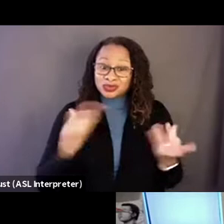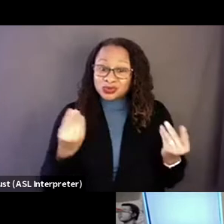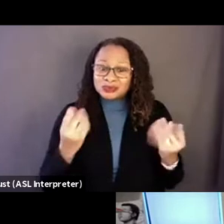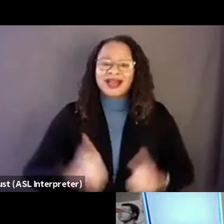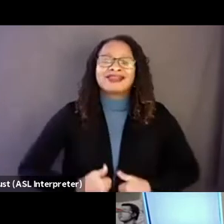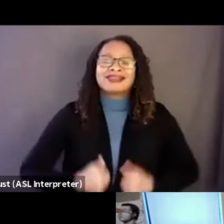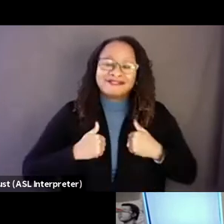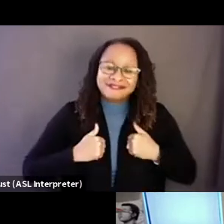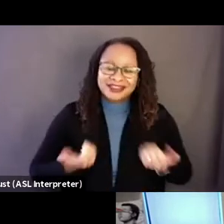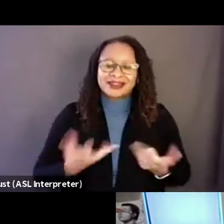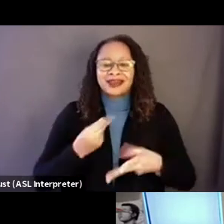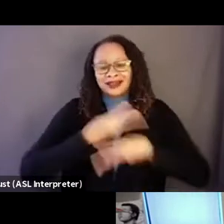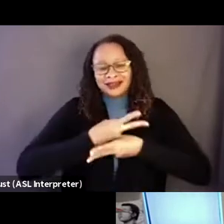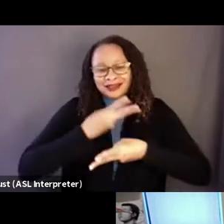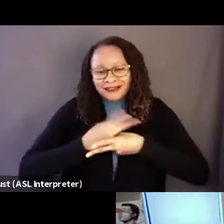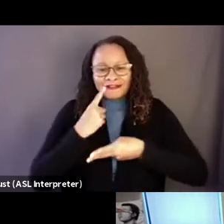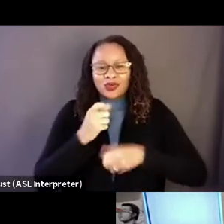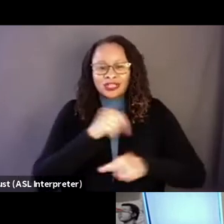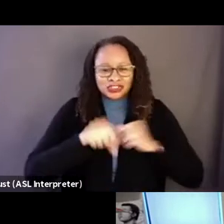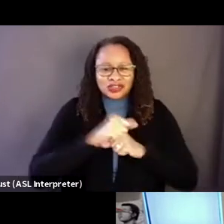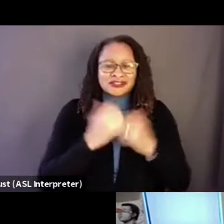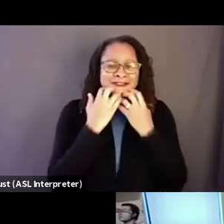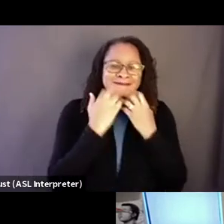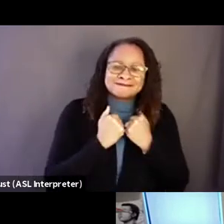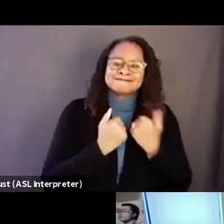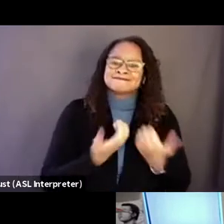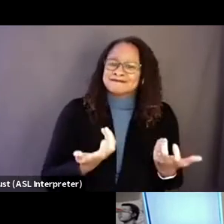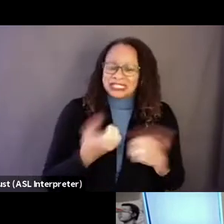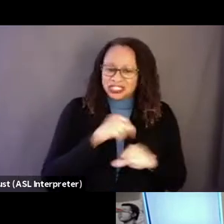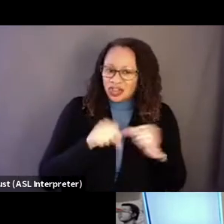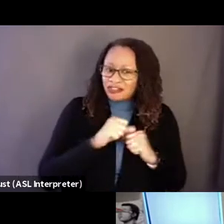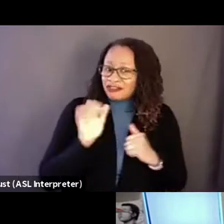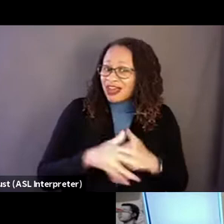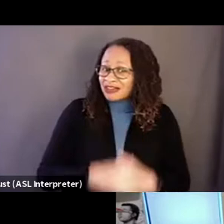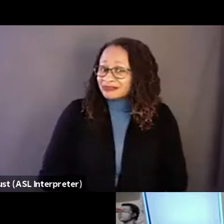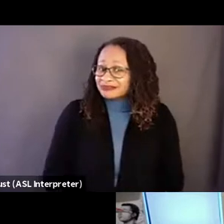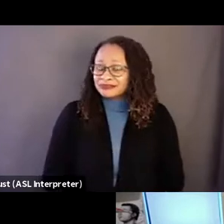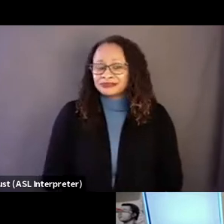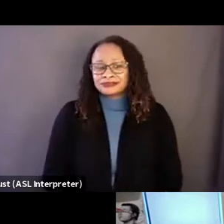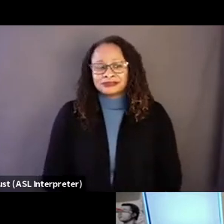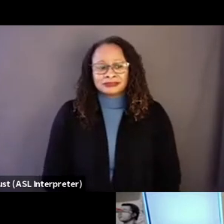and carrying each other and pouring into each other. Yeah. And I think you did a wonderful job doing that.